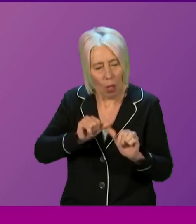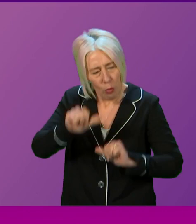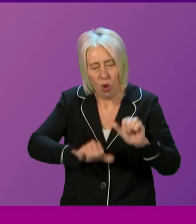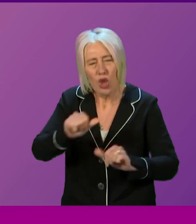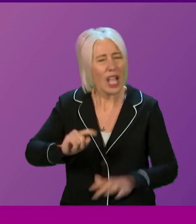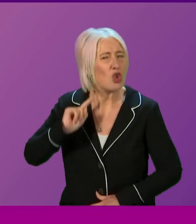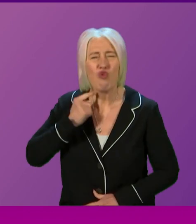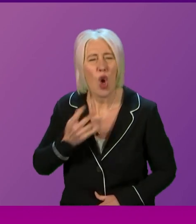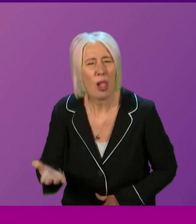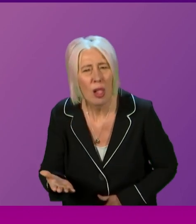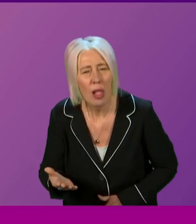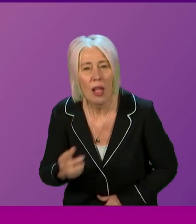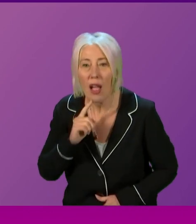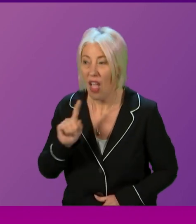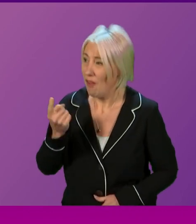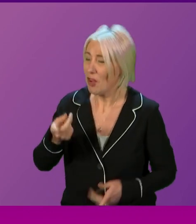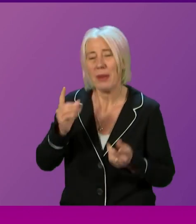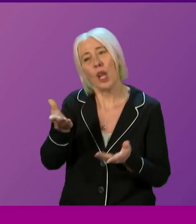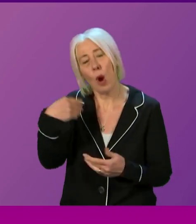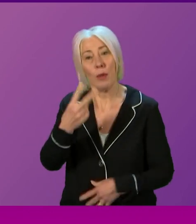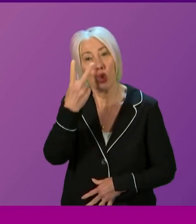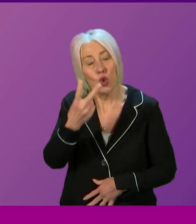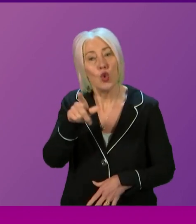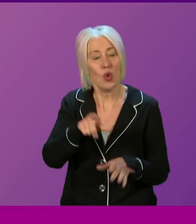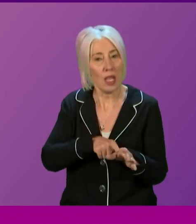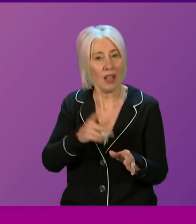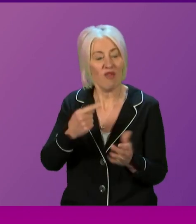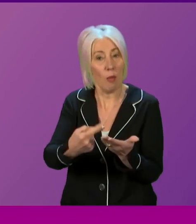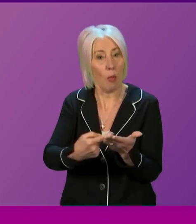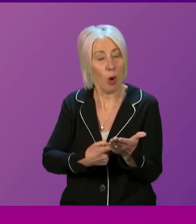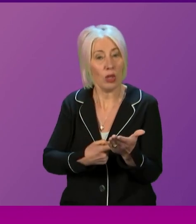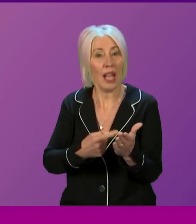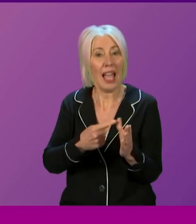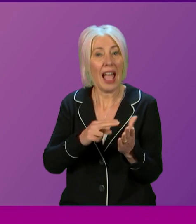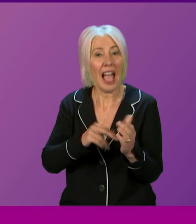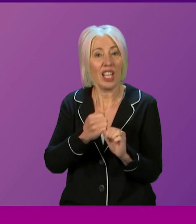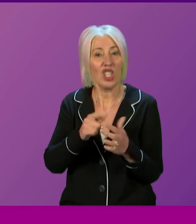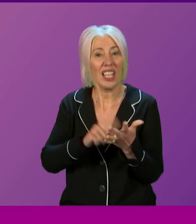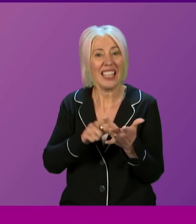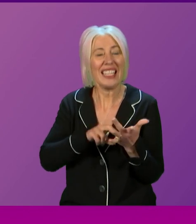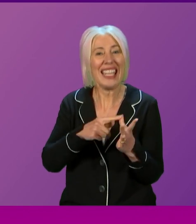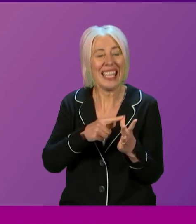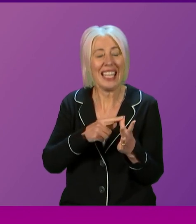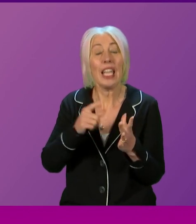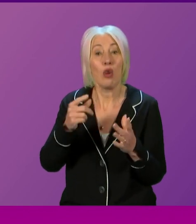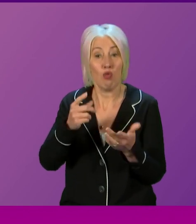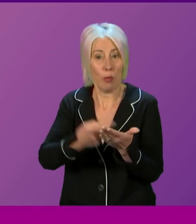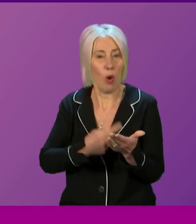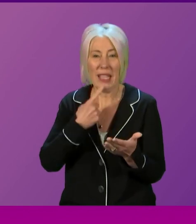It has been two years since the Angiolini report laid bare the Scottish National Party’s broken police complaints system.